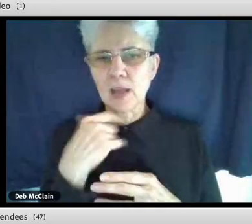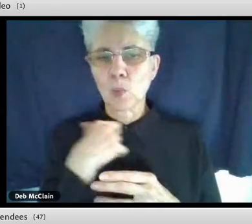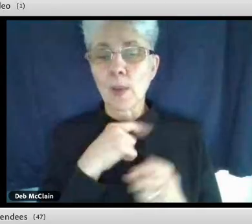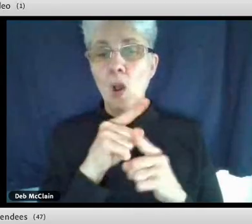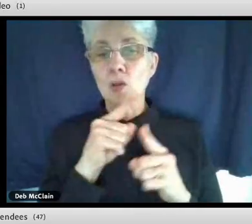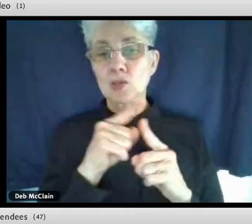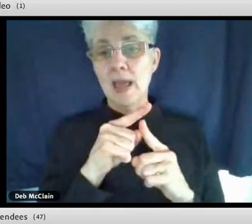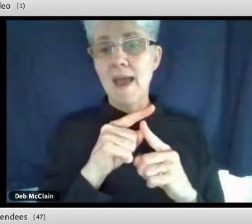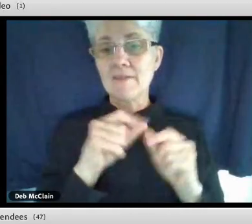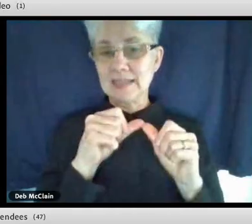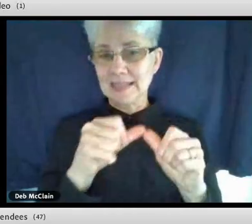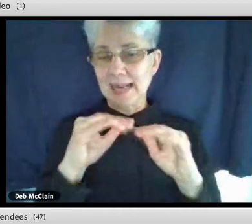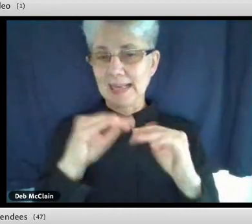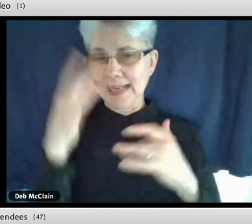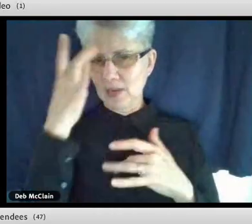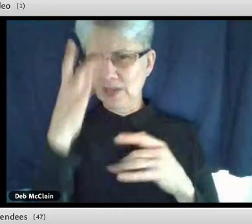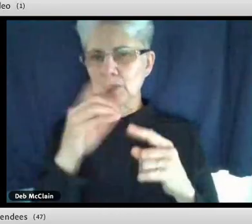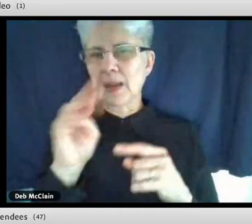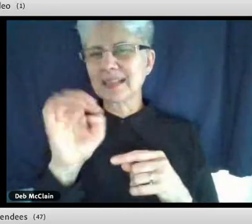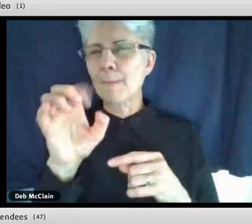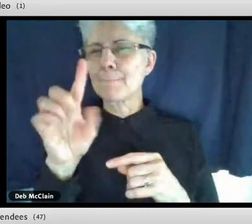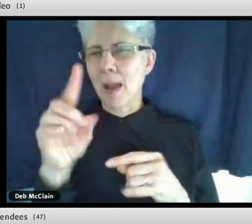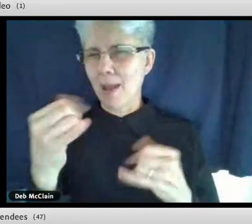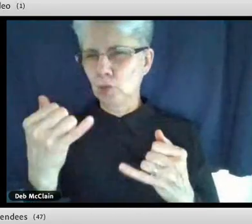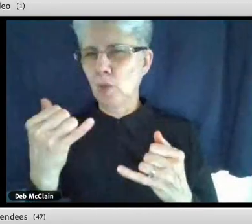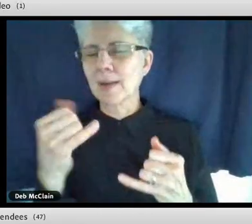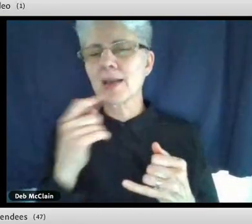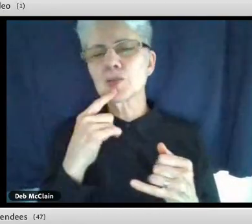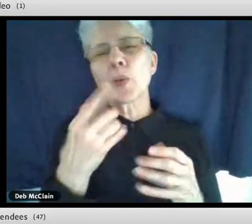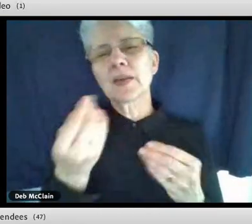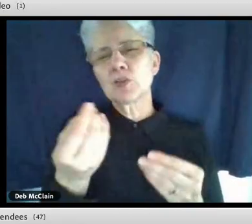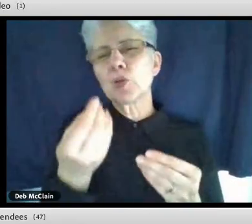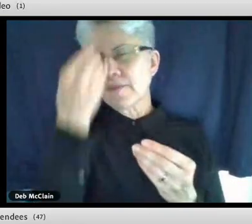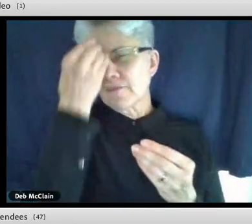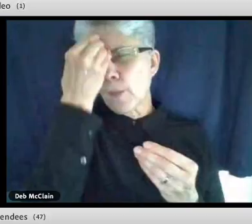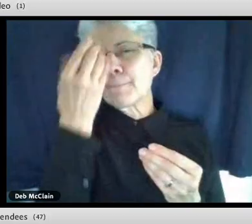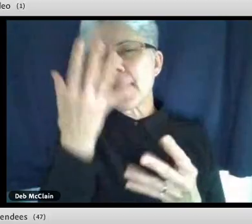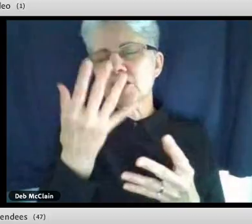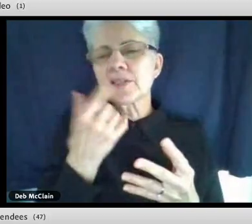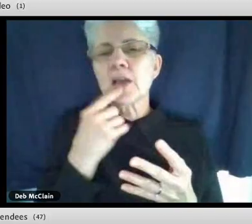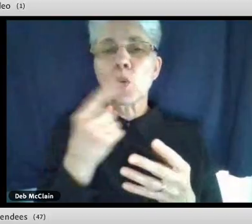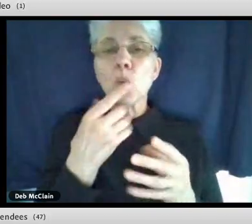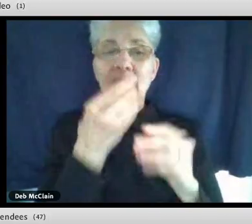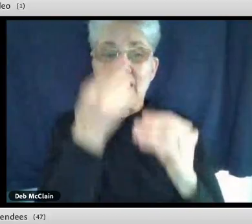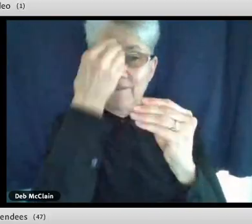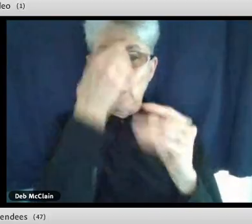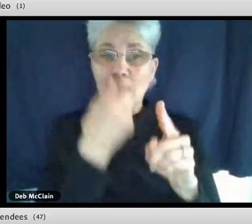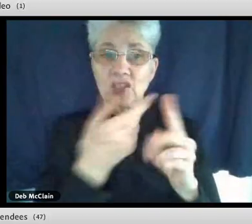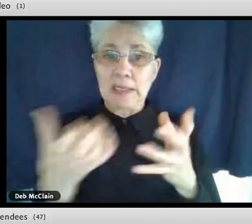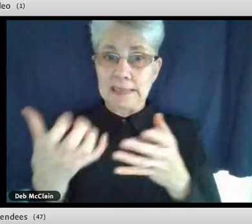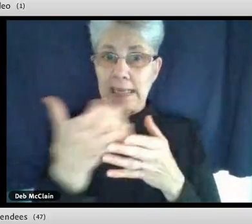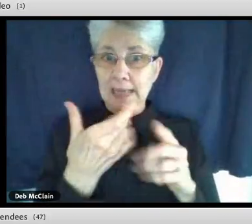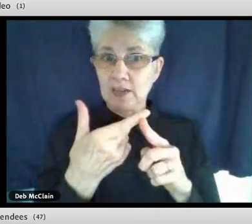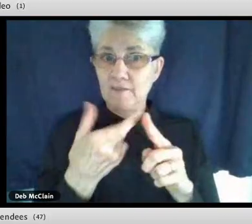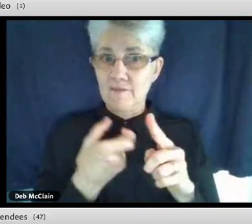we also have a steady illness trend, but ours is mild. So again, just kind of give you some information. They tell you where they get the data, you know,